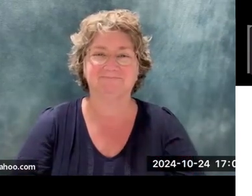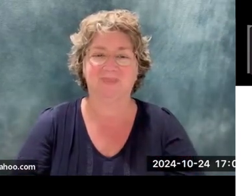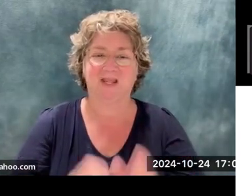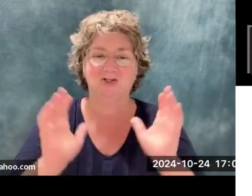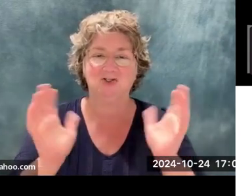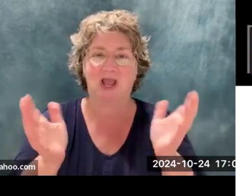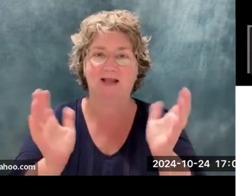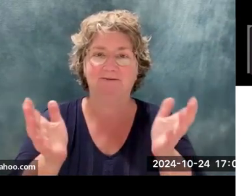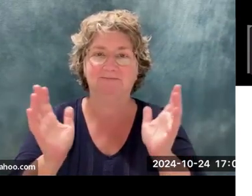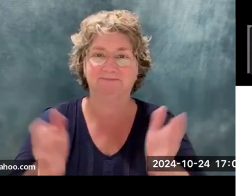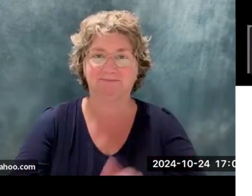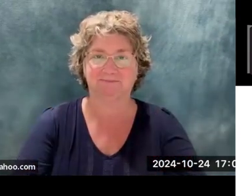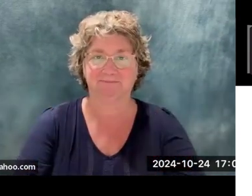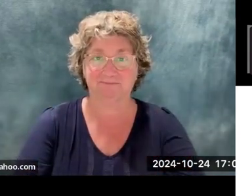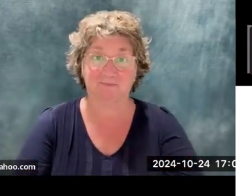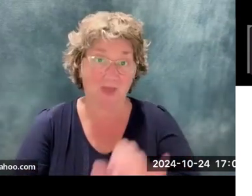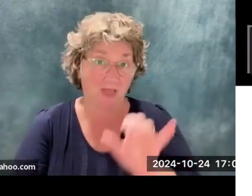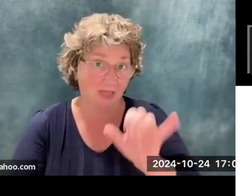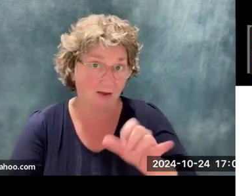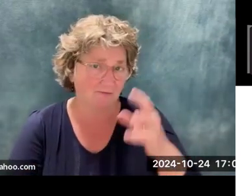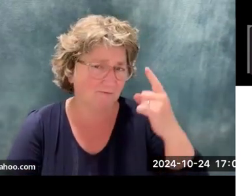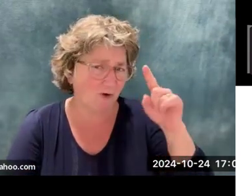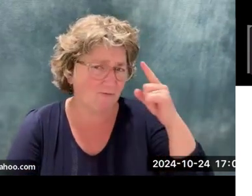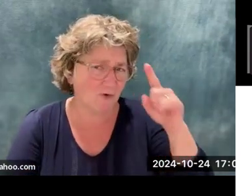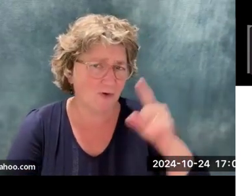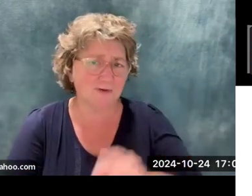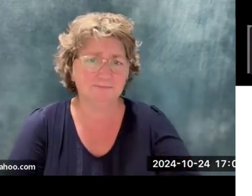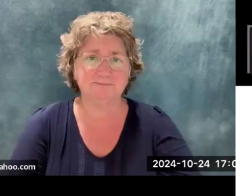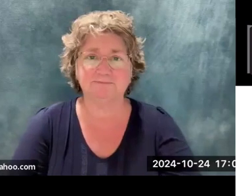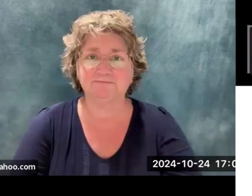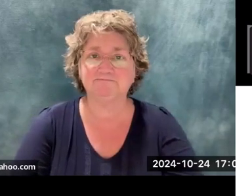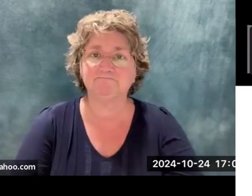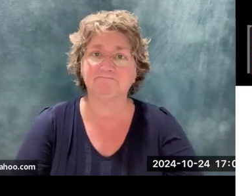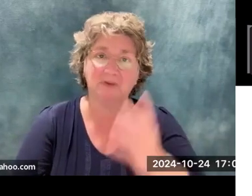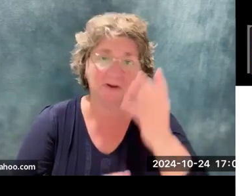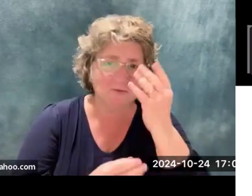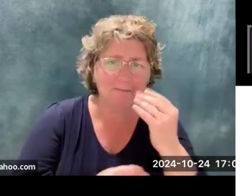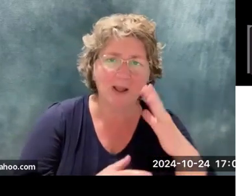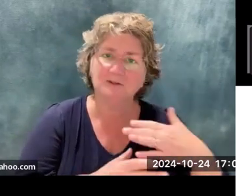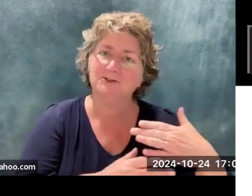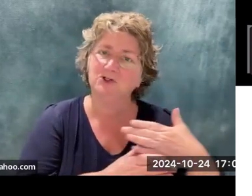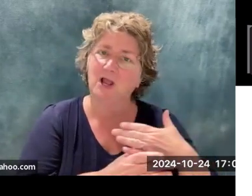Please use this for sharing information, providing reactions, or also